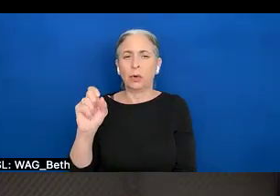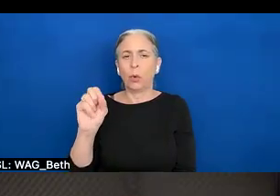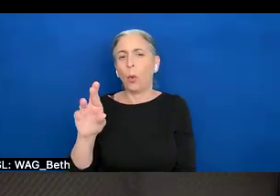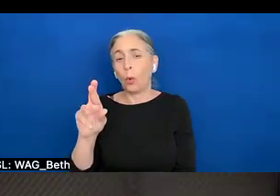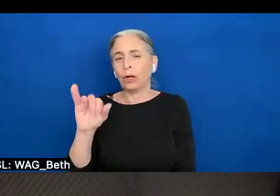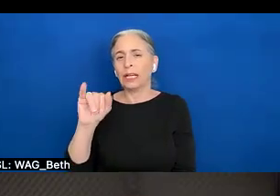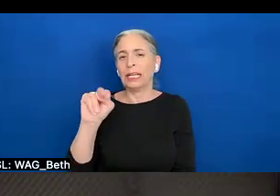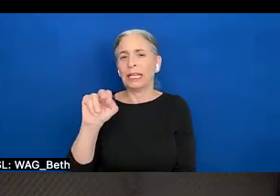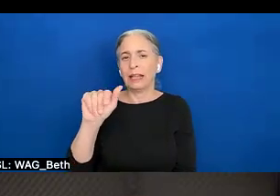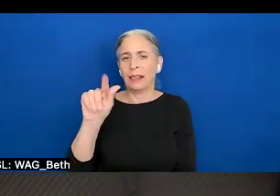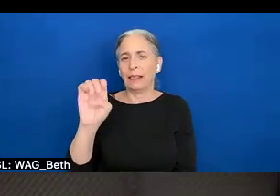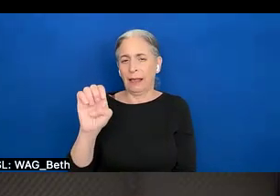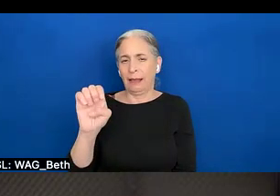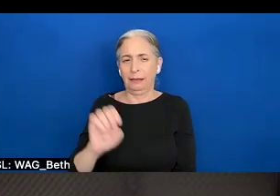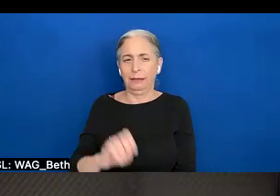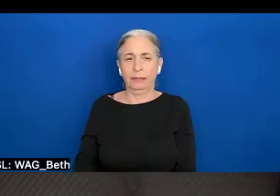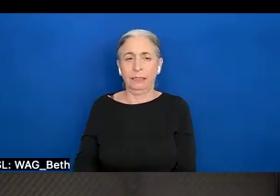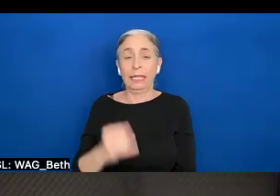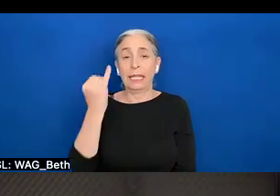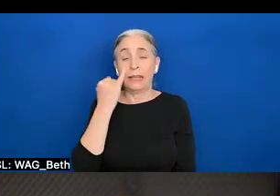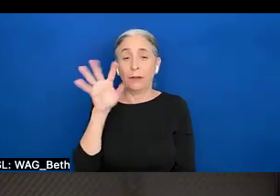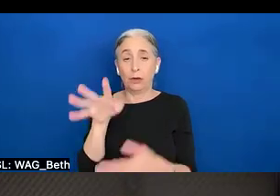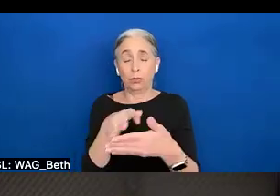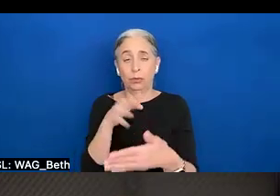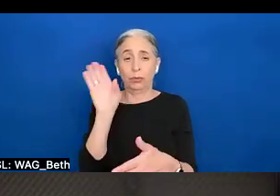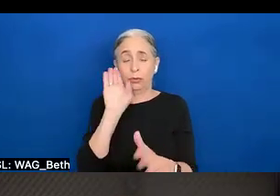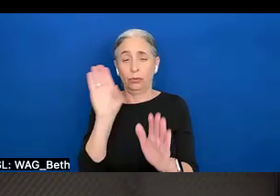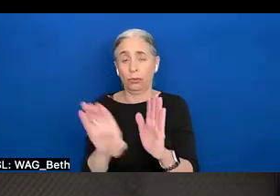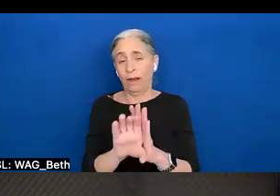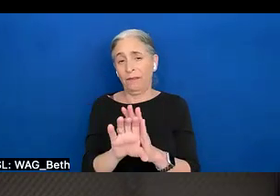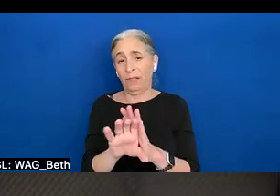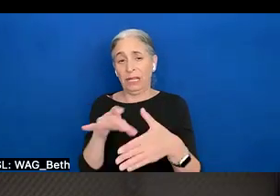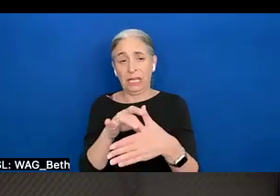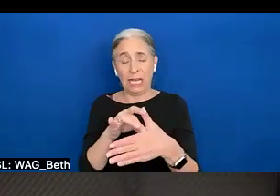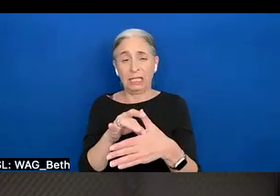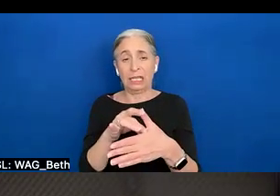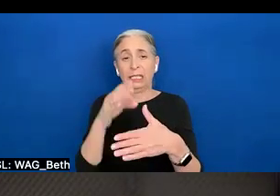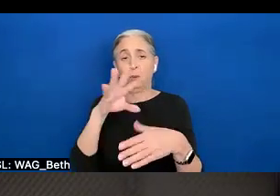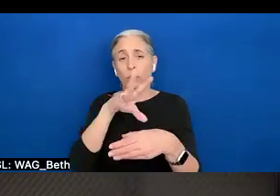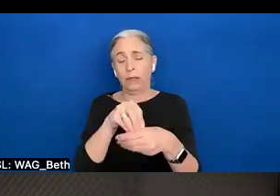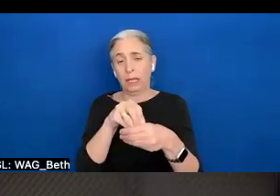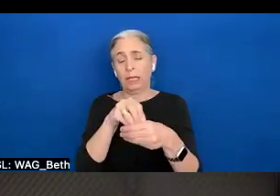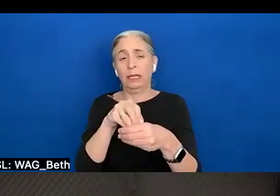objects, or inline object, when there is graphic